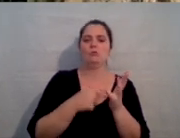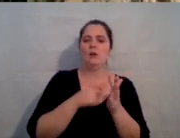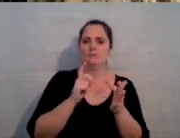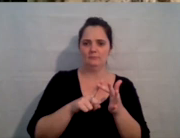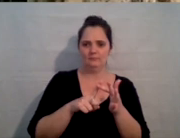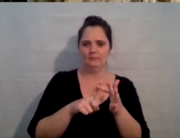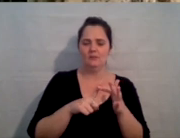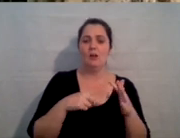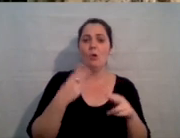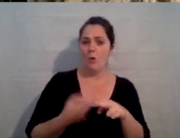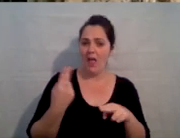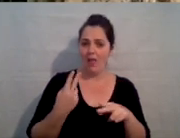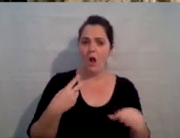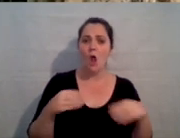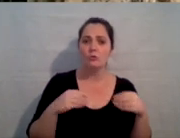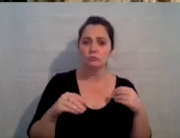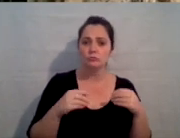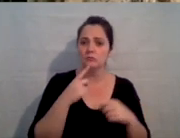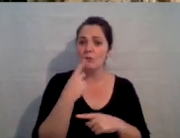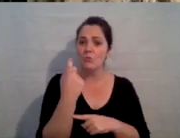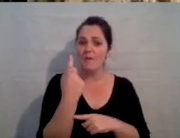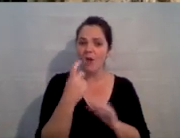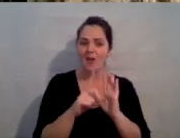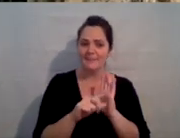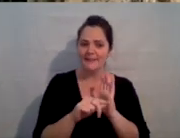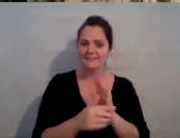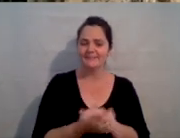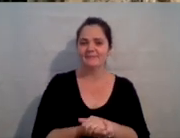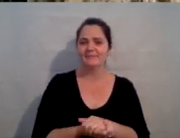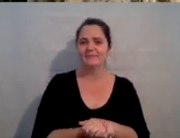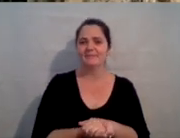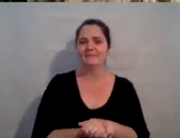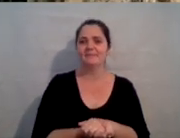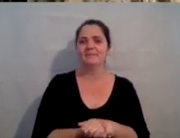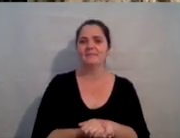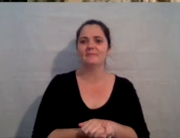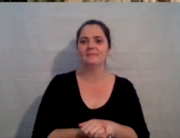You've got about another minute, one more minute.